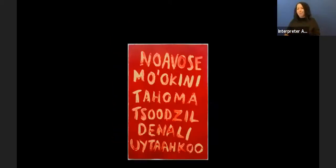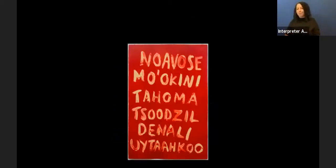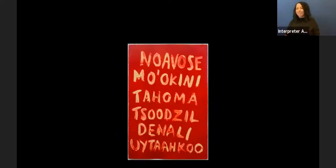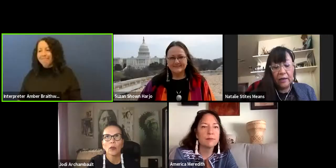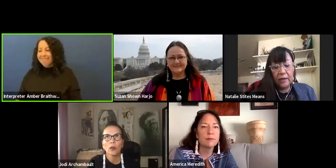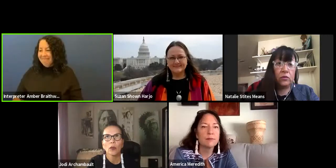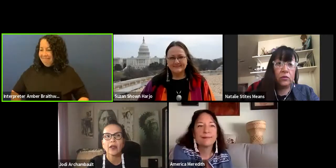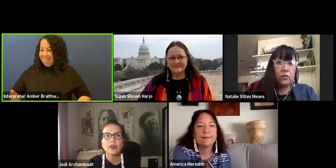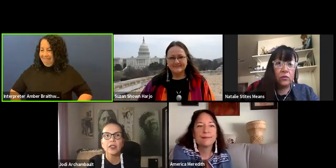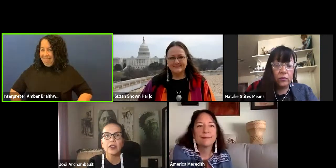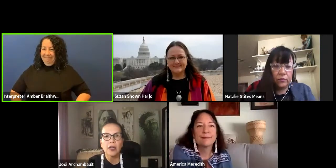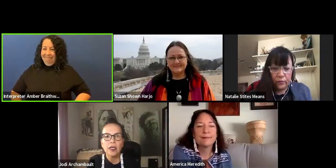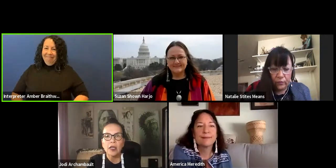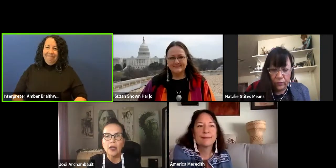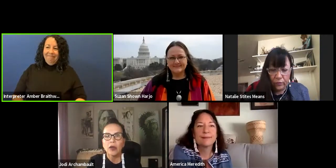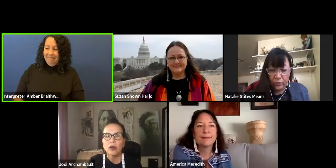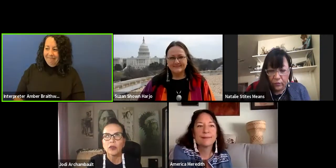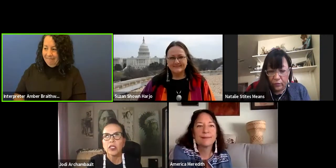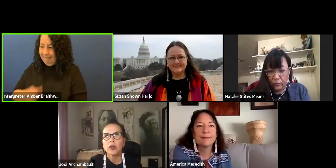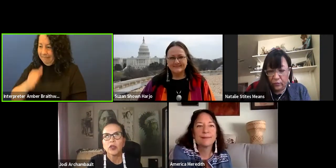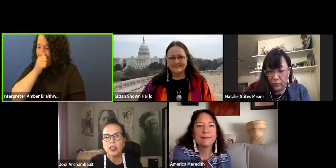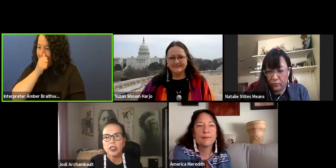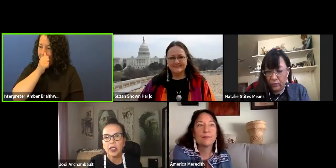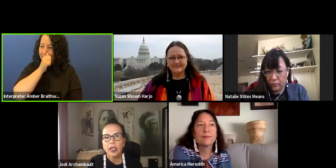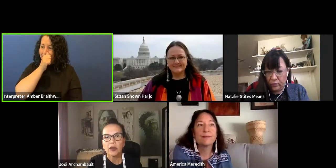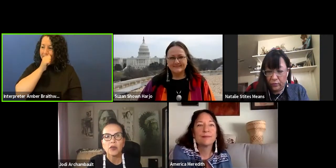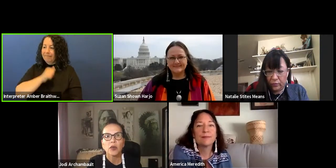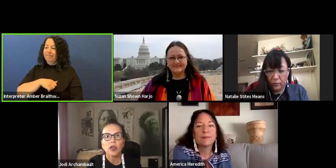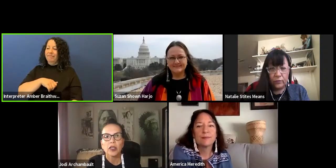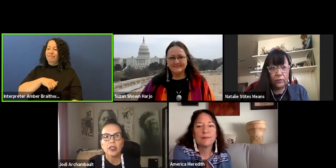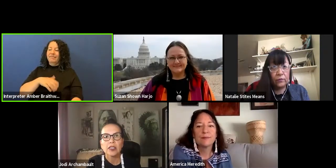Thank you, Natalie, really appreciate those words.